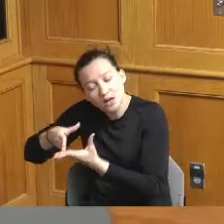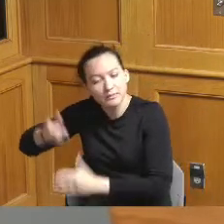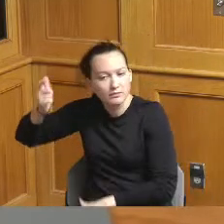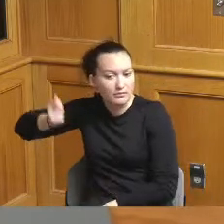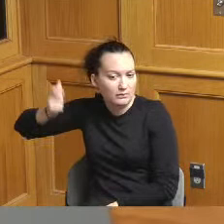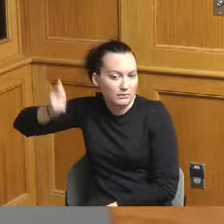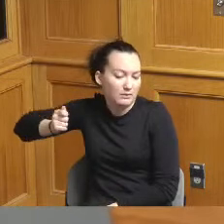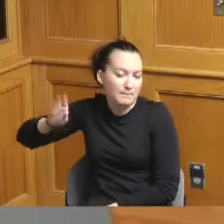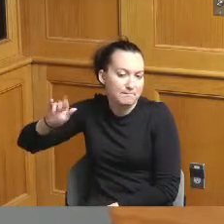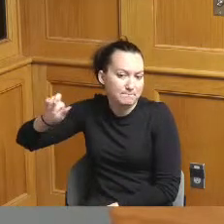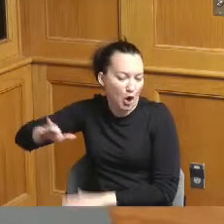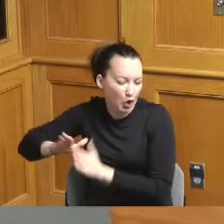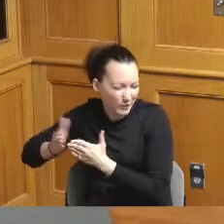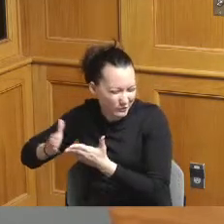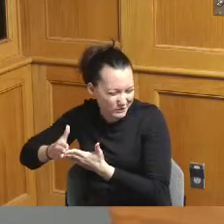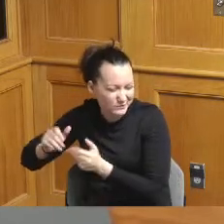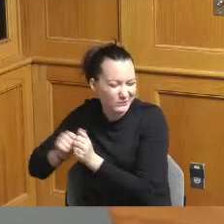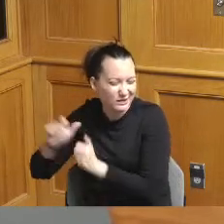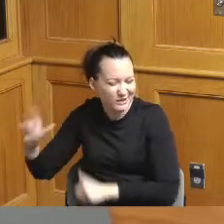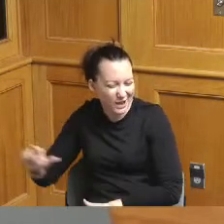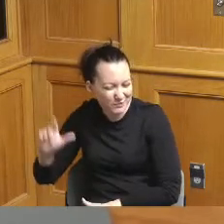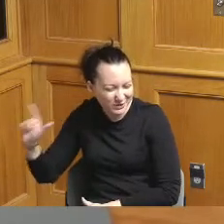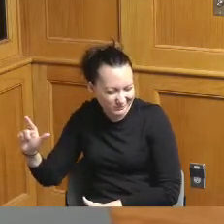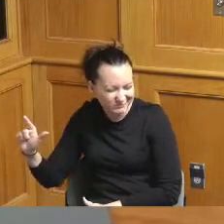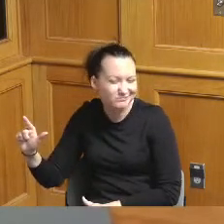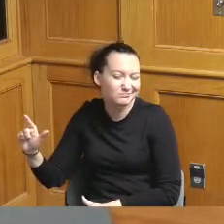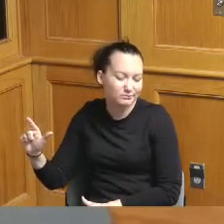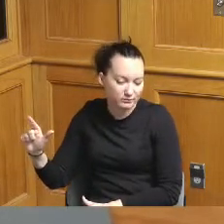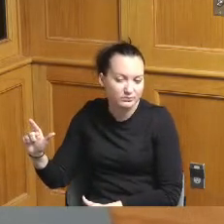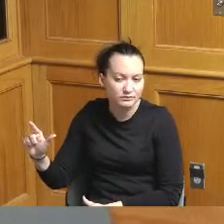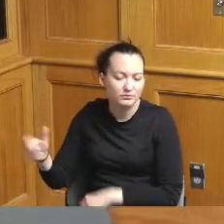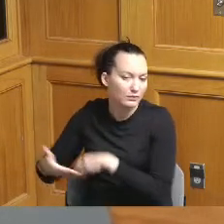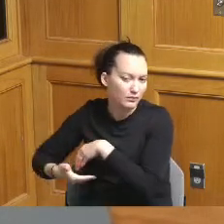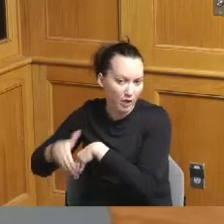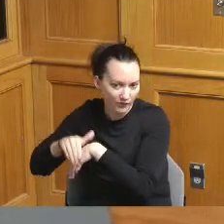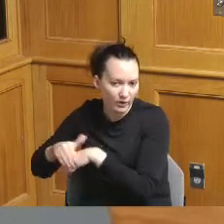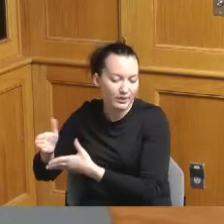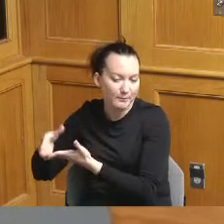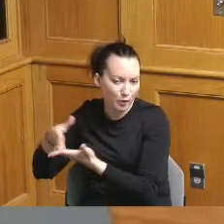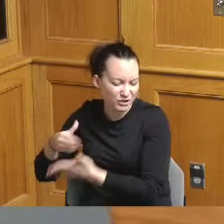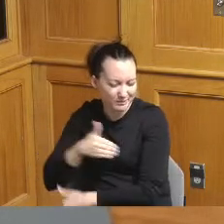to some bar books through the library for through our library that's covered in that portion the